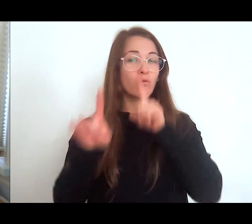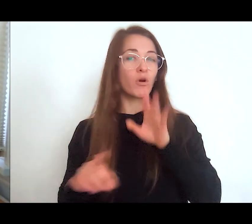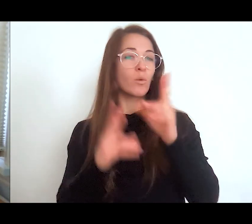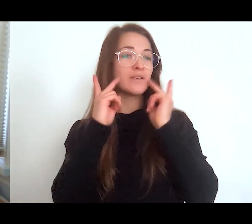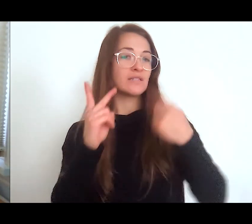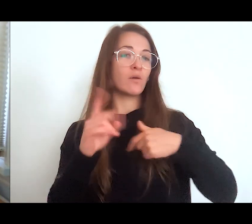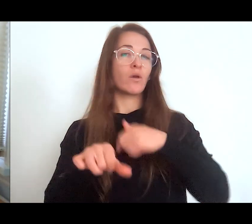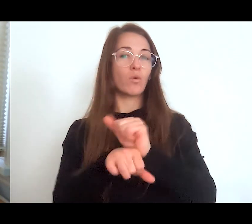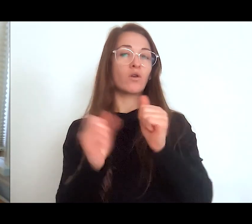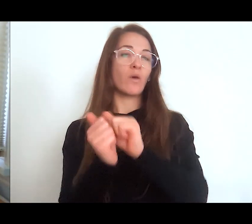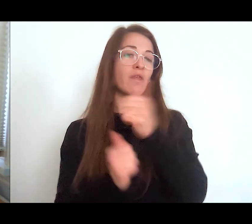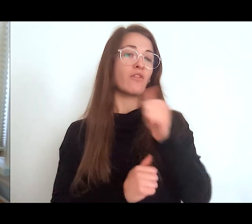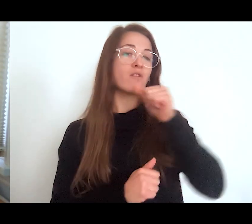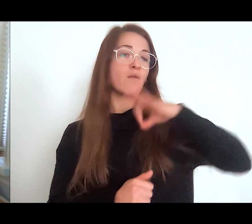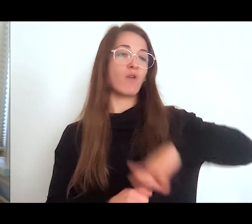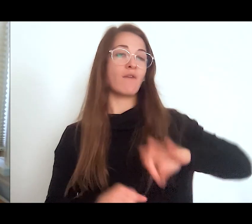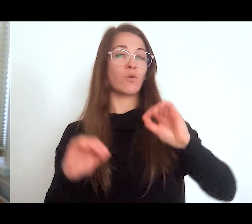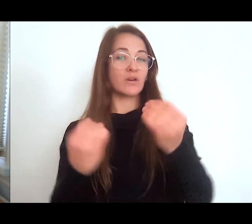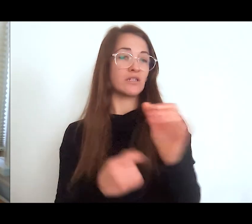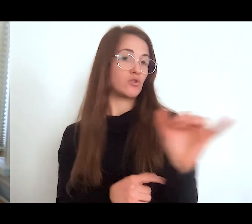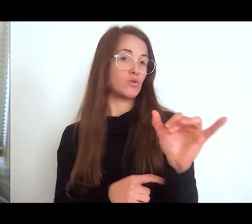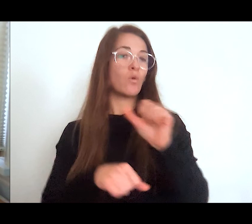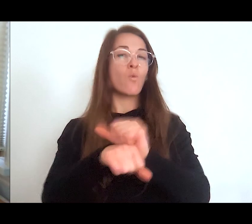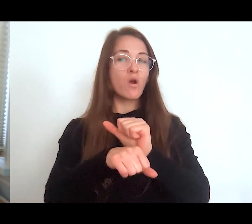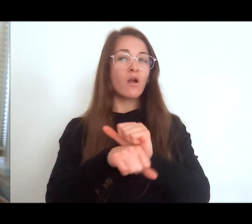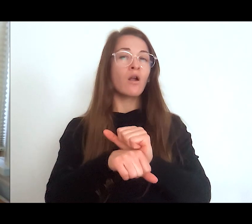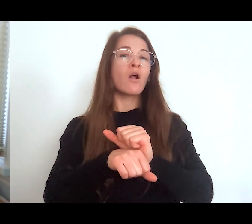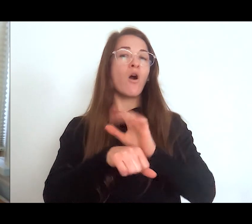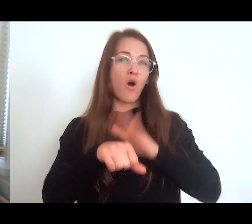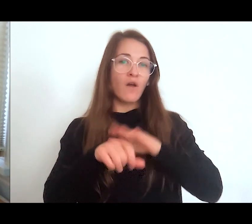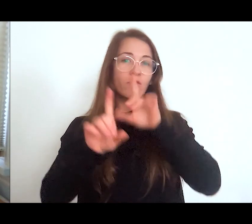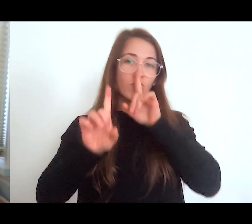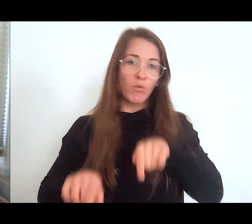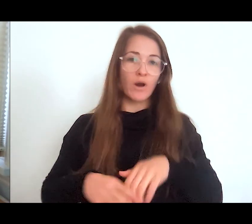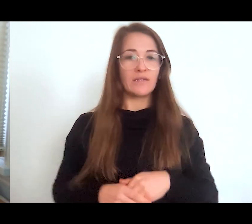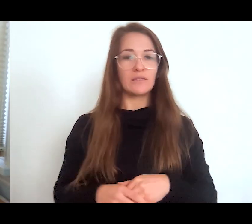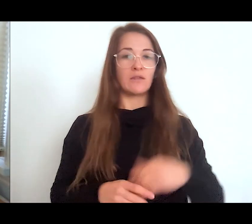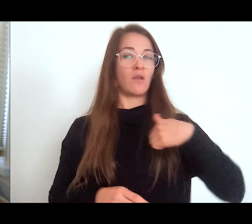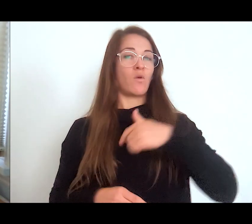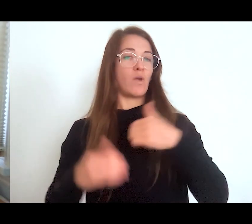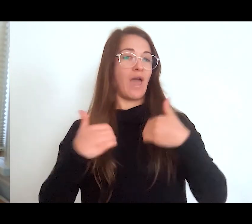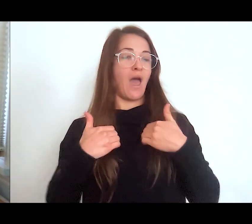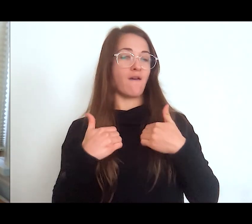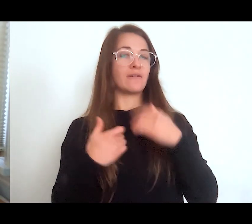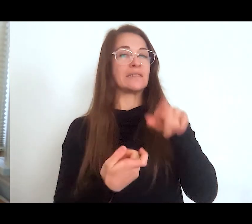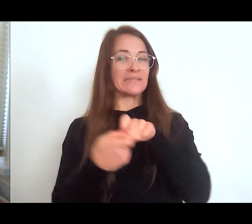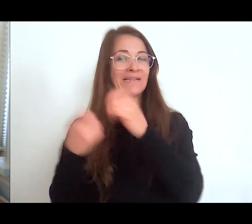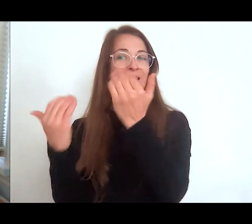IF YOU LOOK AT THE REPORTS WE HAVE WORKED WITH OTHER NONPROFITS AS WELL TO WORK ON THOSE REPORTS.